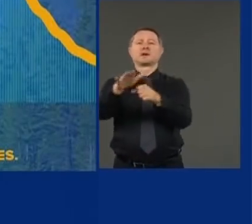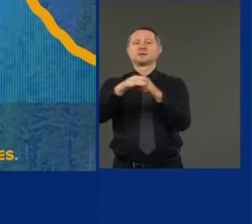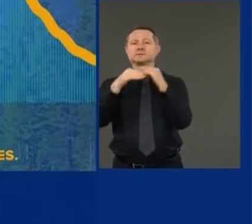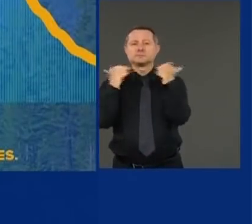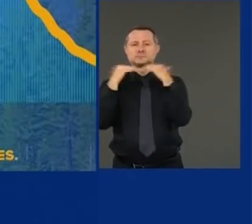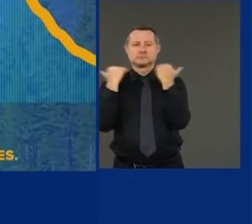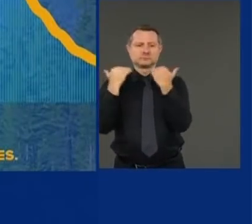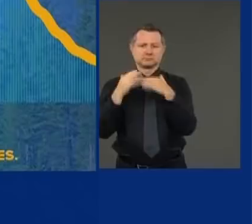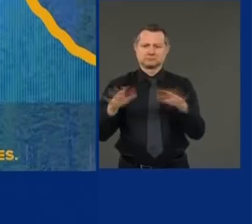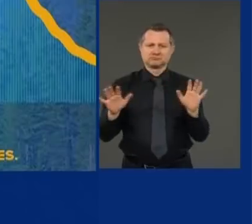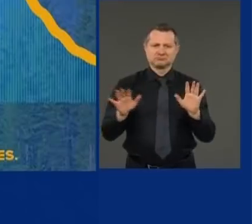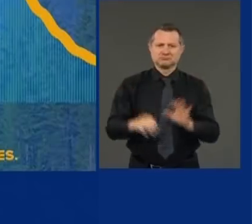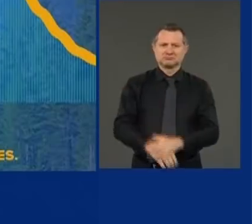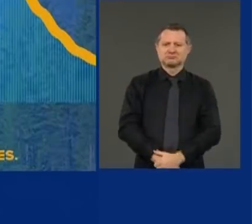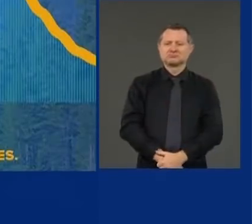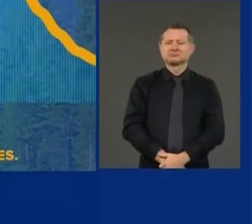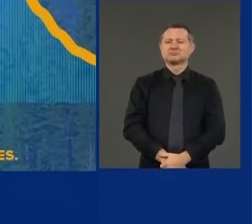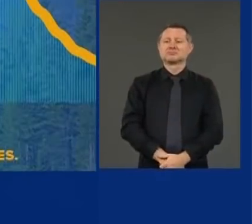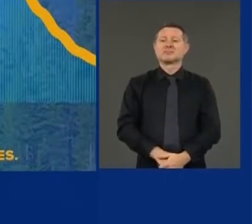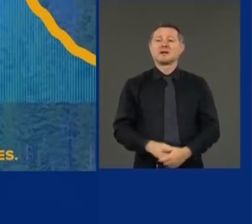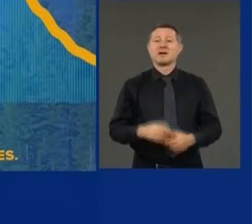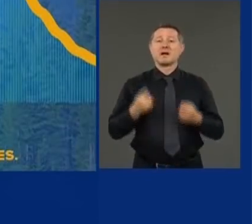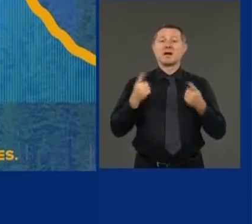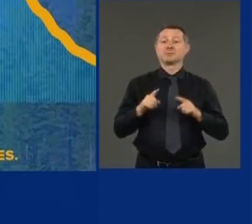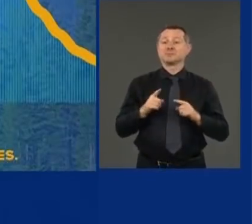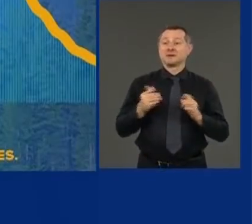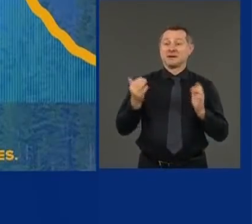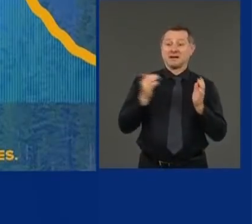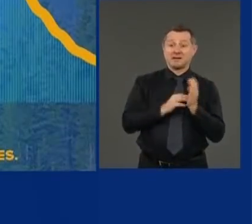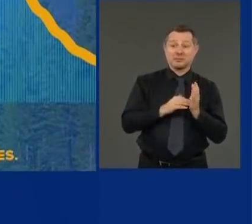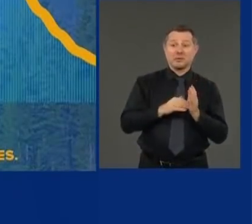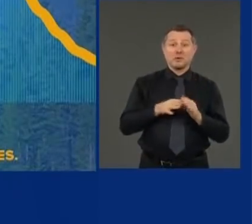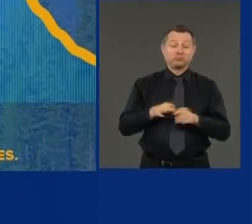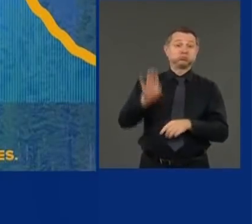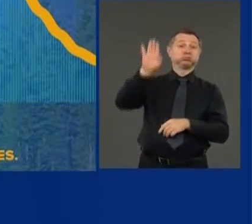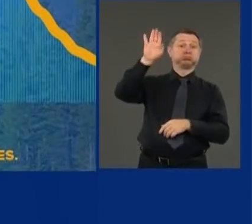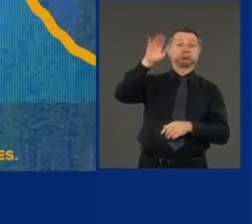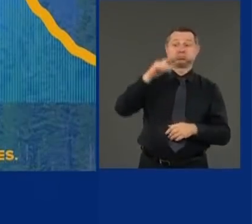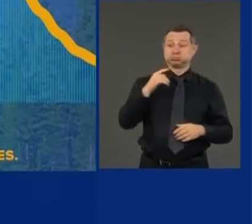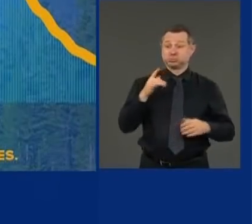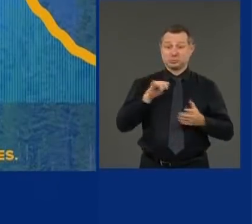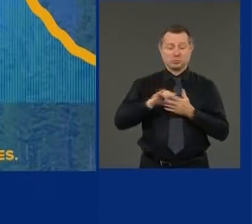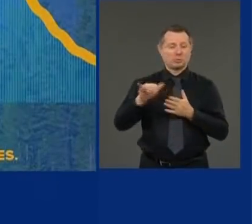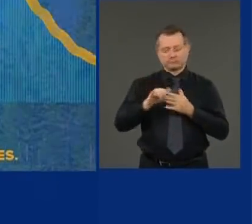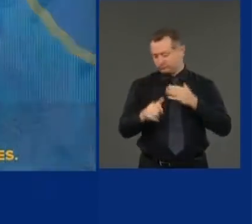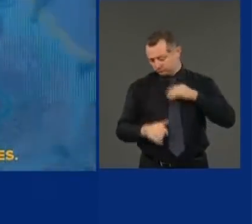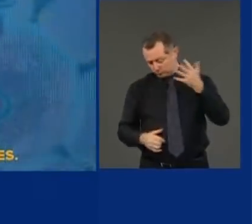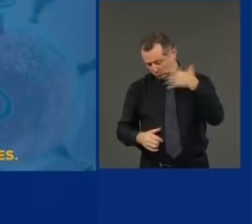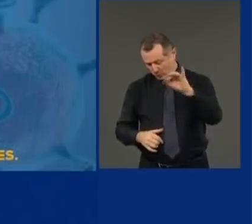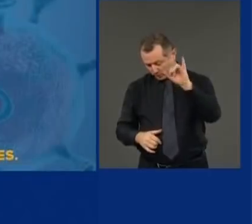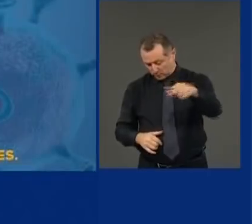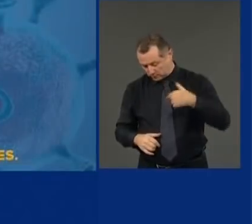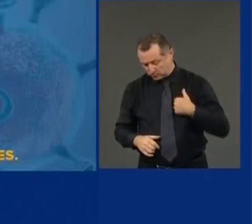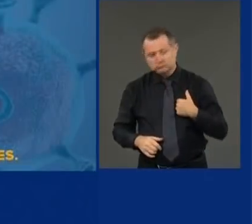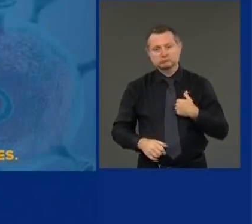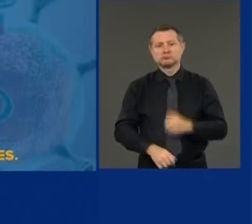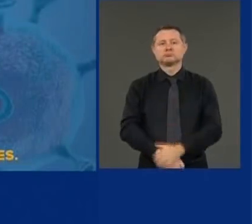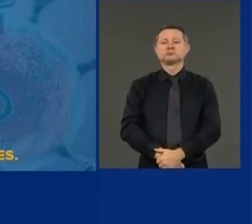RANGE, RIGHT? ONE MOUNTAIN WAS ENOUGH.